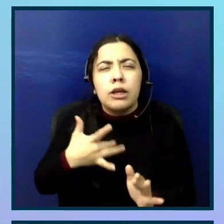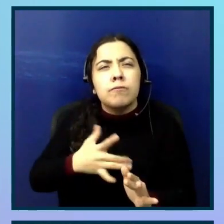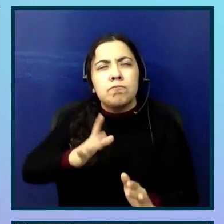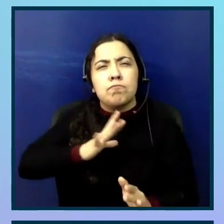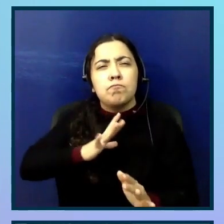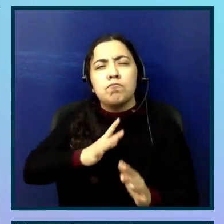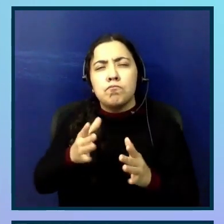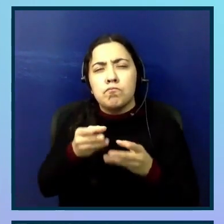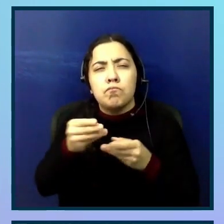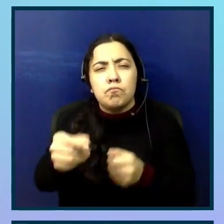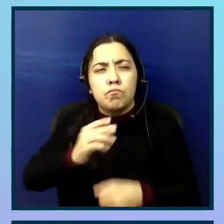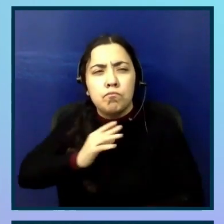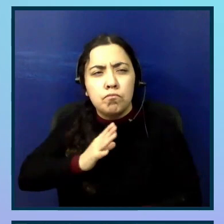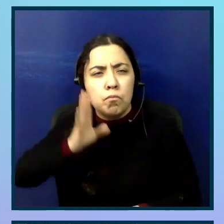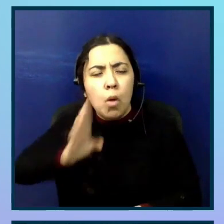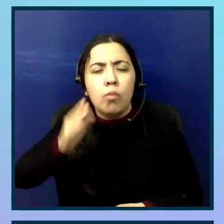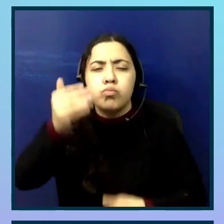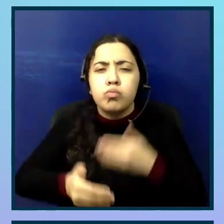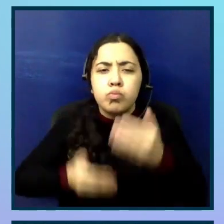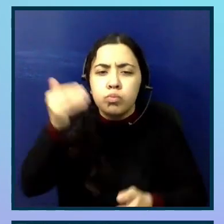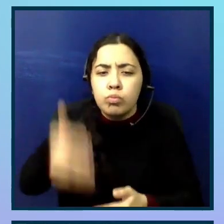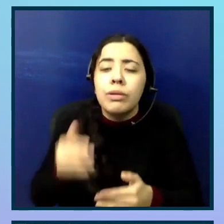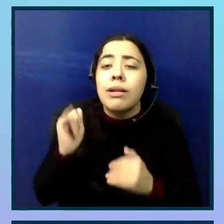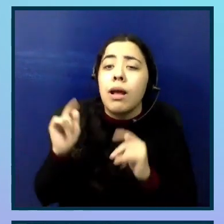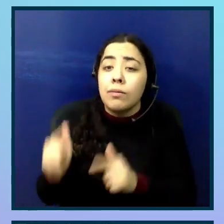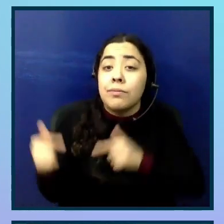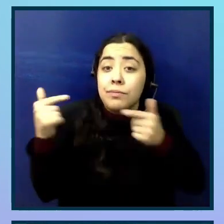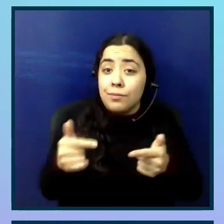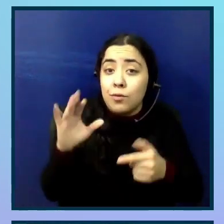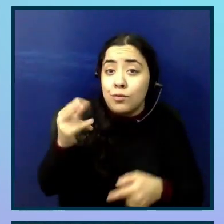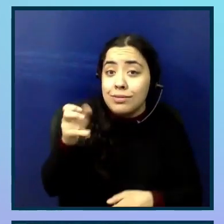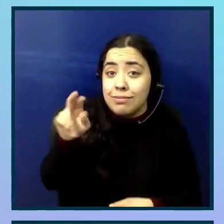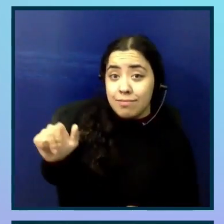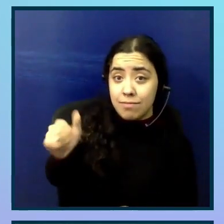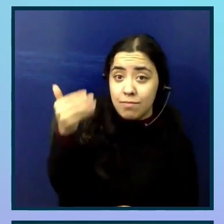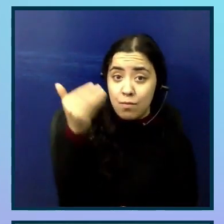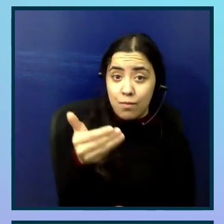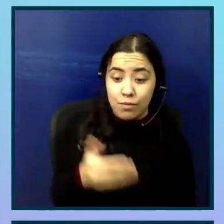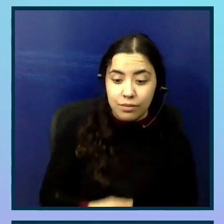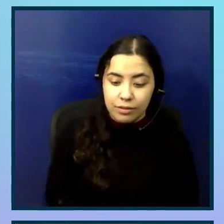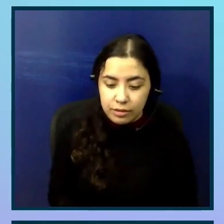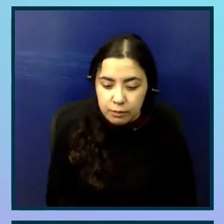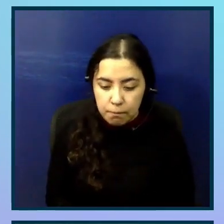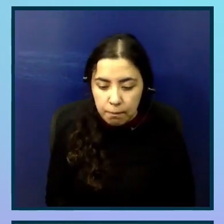And next I'll pass it to Christina to talk about all we did with this next. Thanks Prerna.